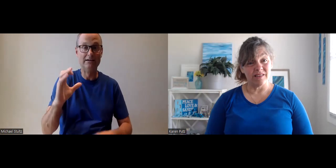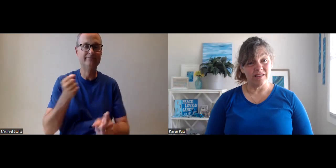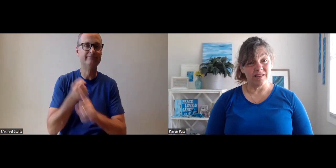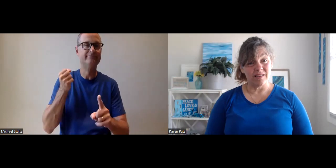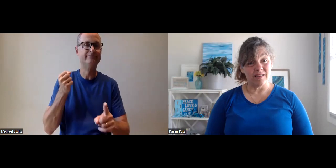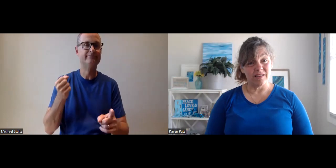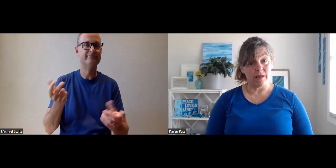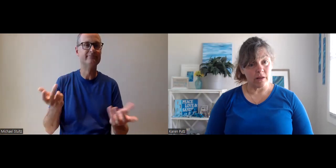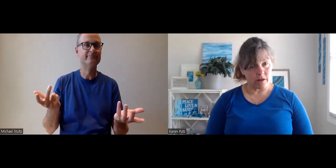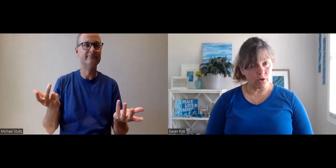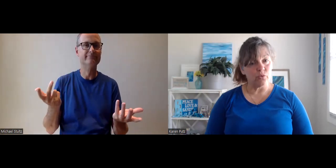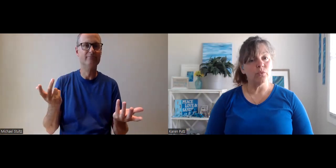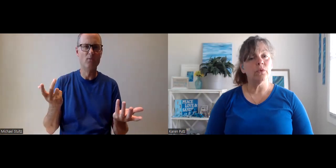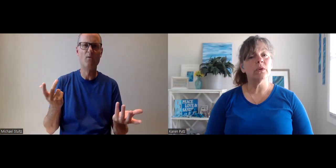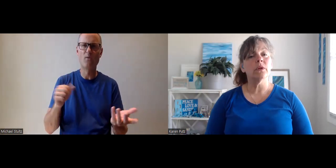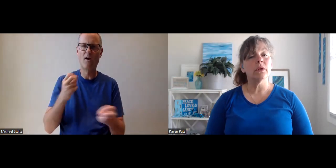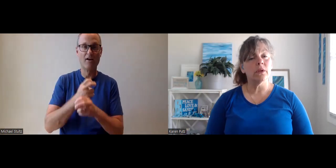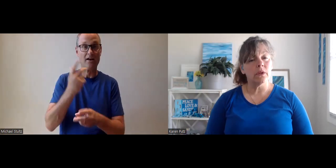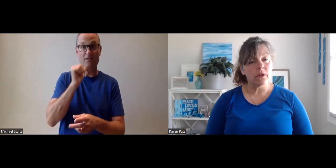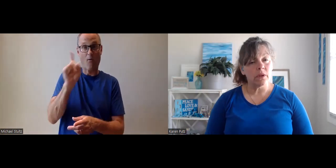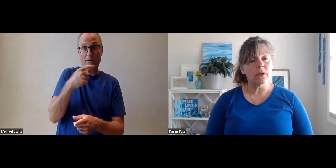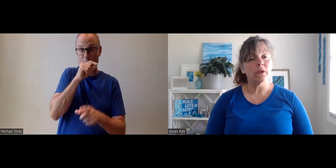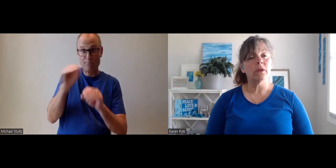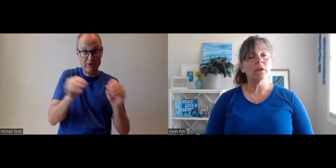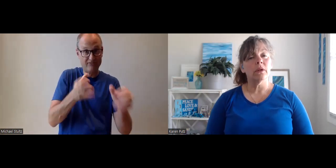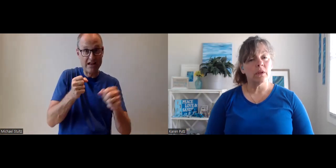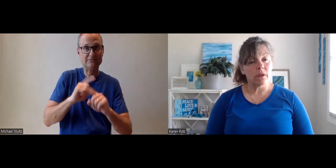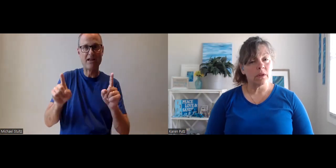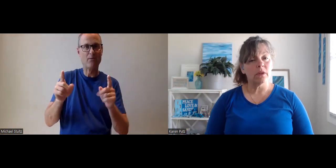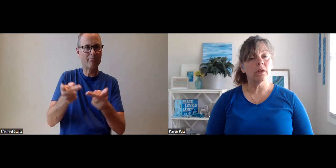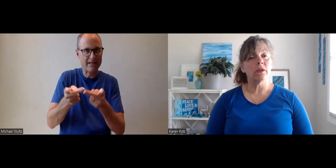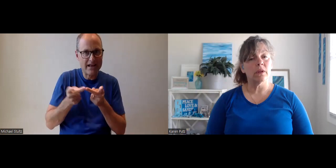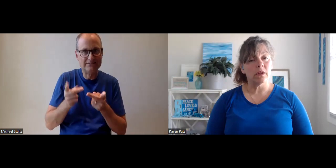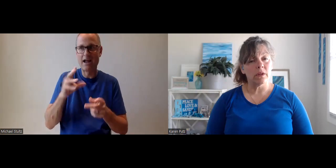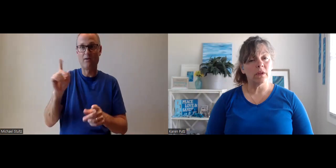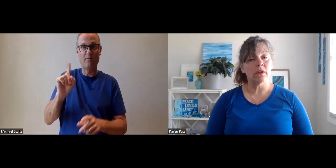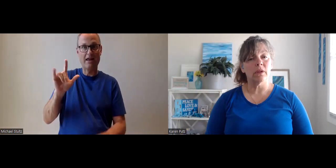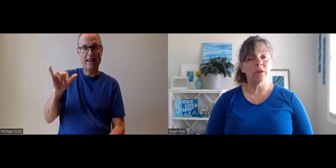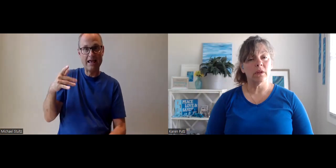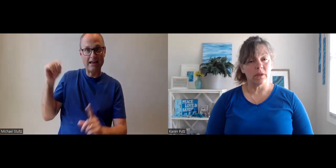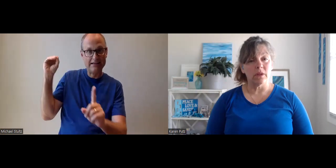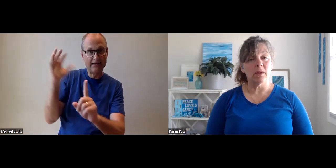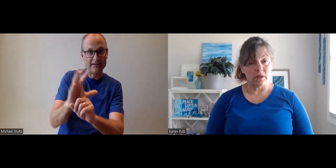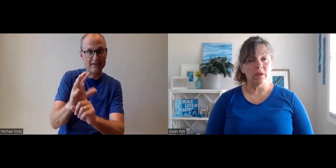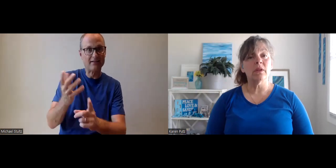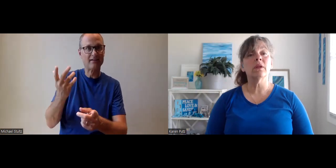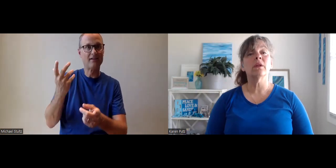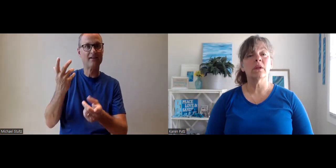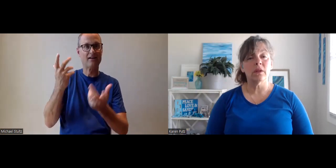Oh. That I won in different, uh, quite two years for BOS landscape, all that, some and the Rangers, all that stuff.